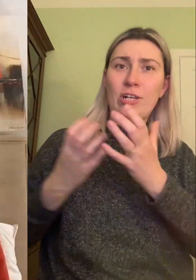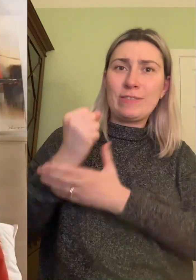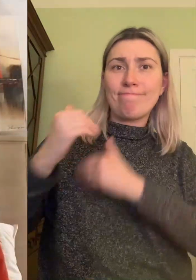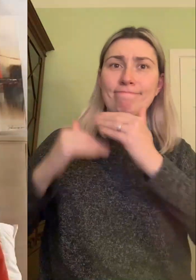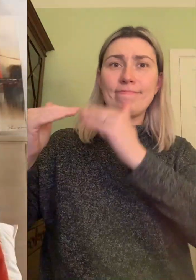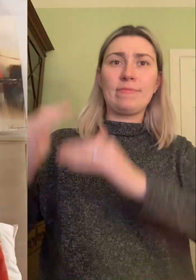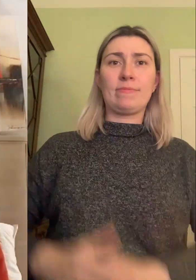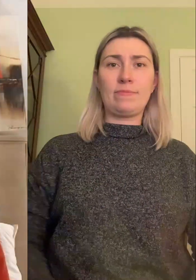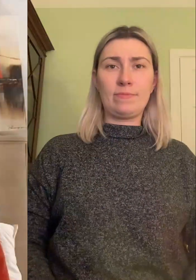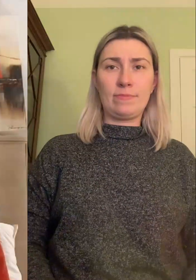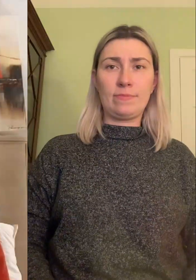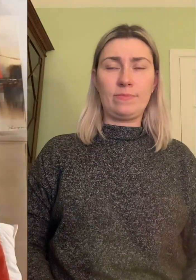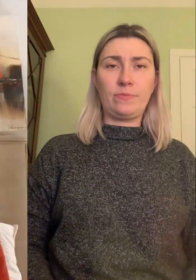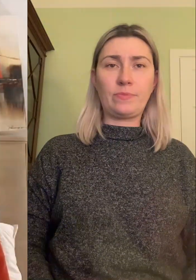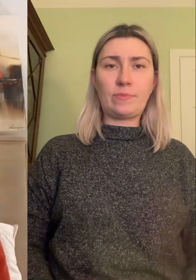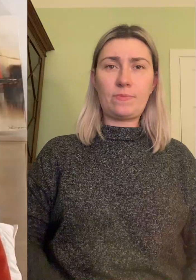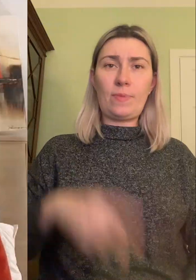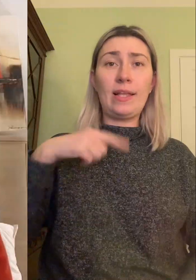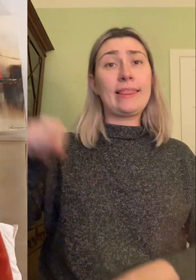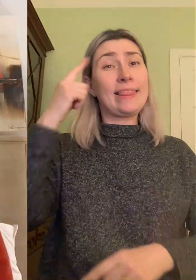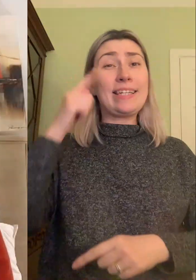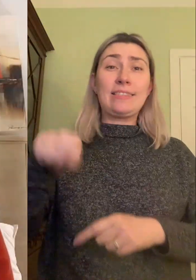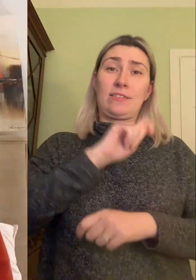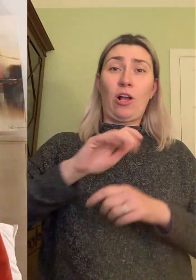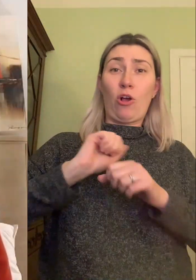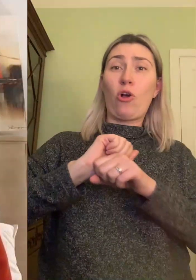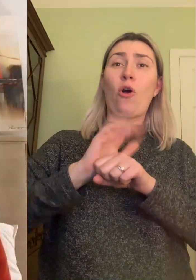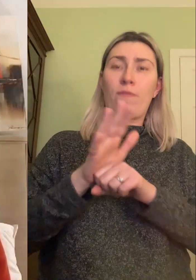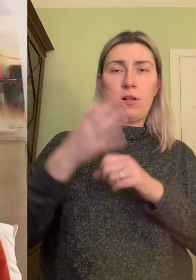in the workplace and at home. I think the pandemic has really showed